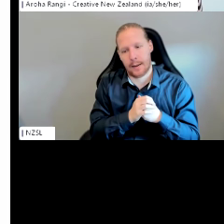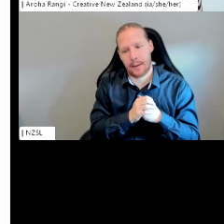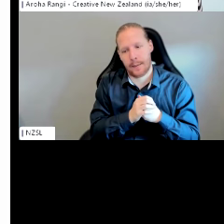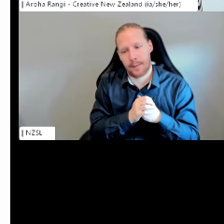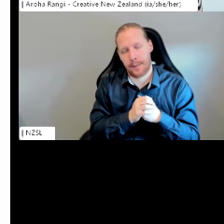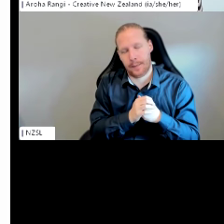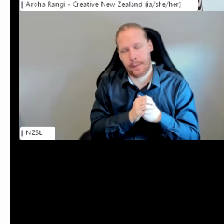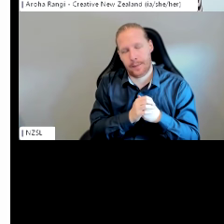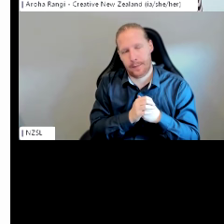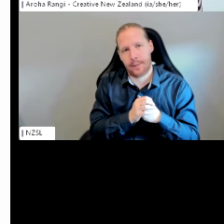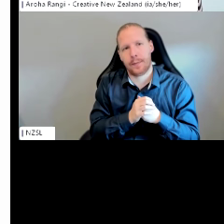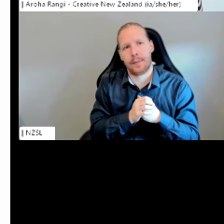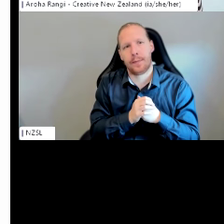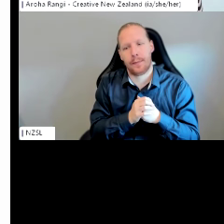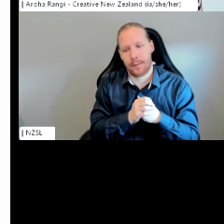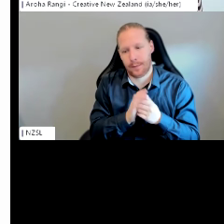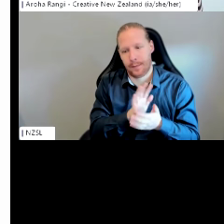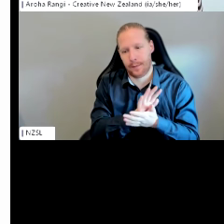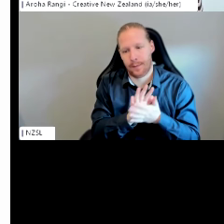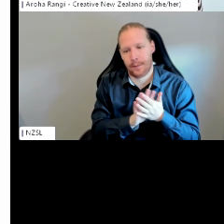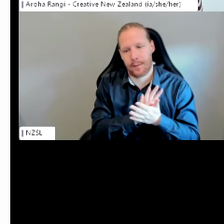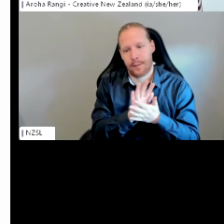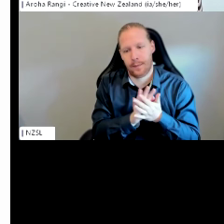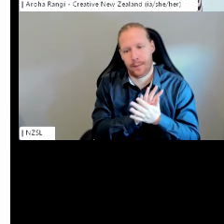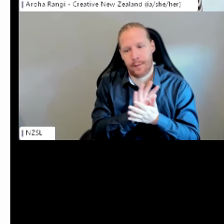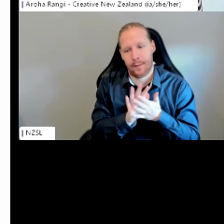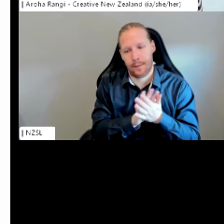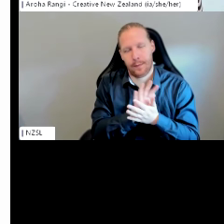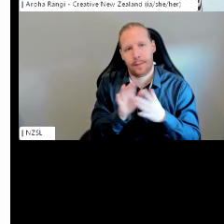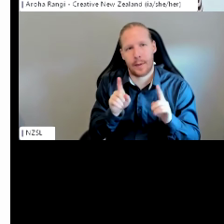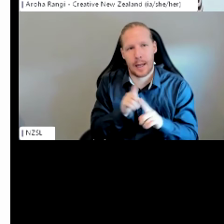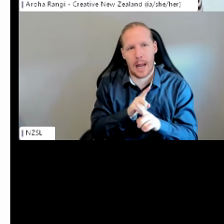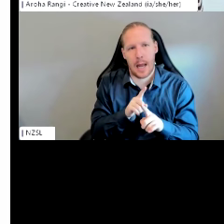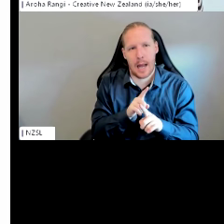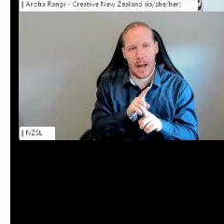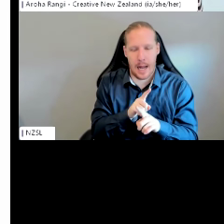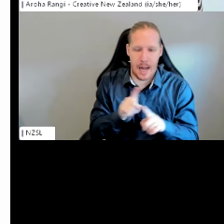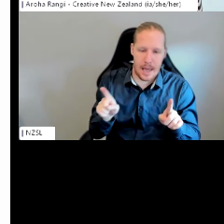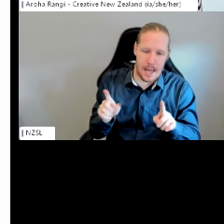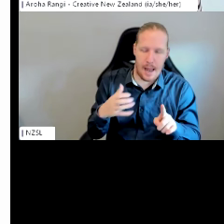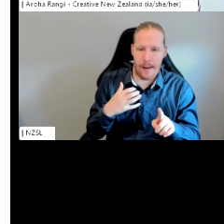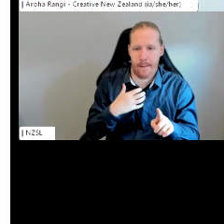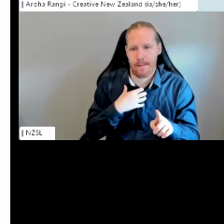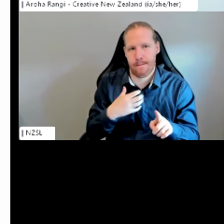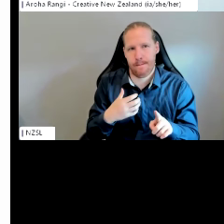to convey the emotional and spiritual payload, we're much more likely to make this a mustsee,